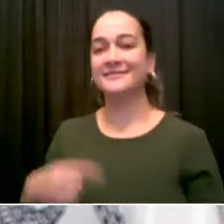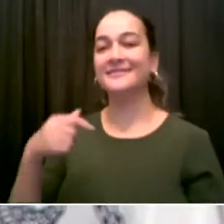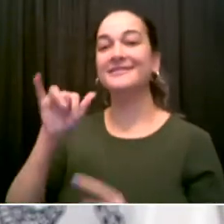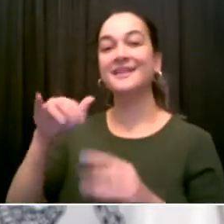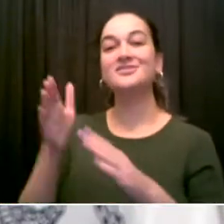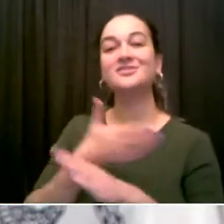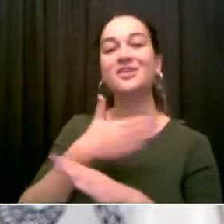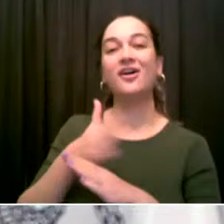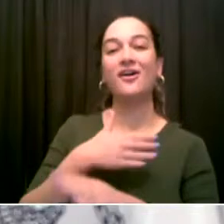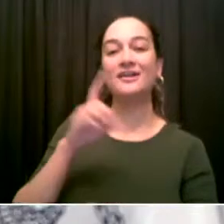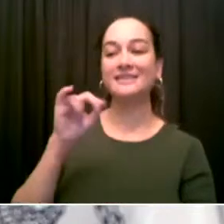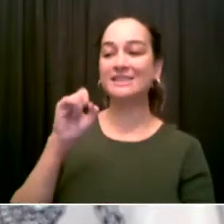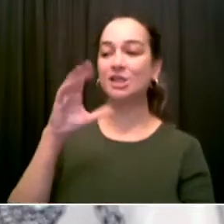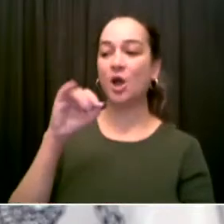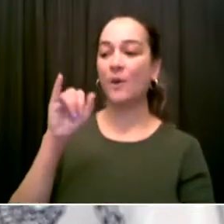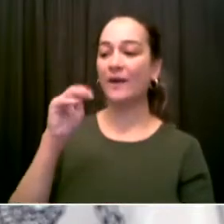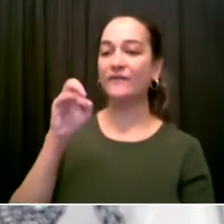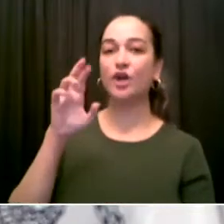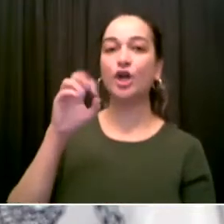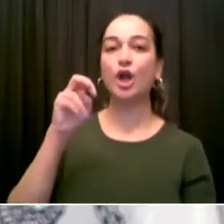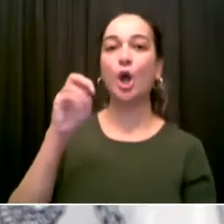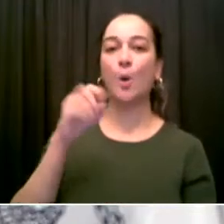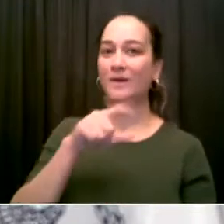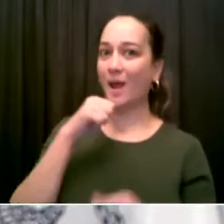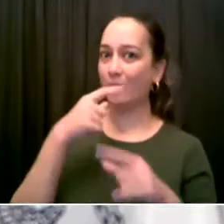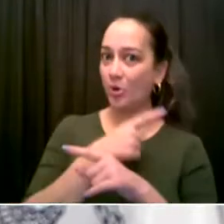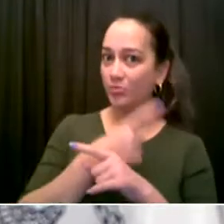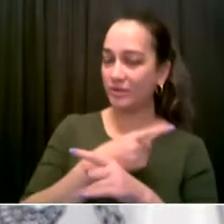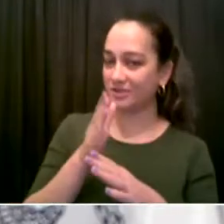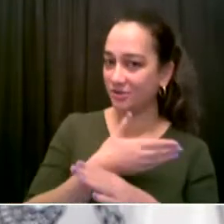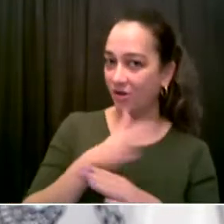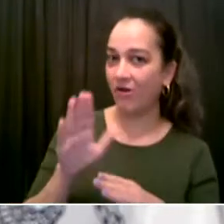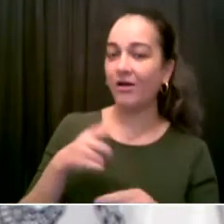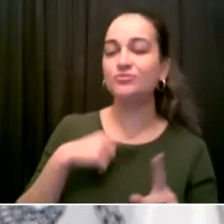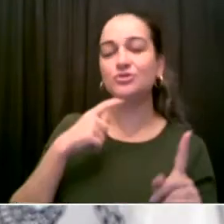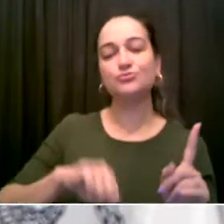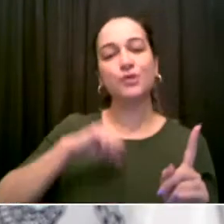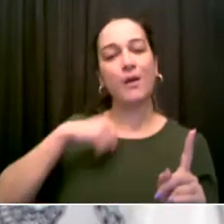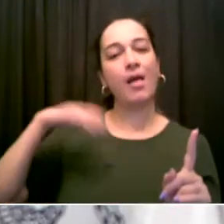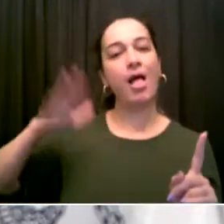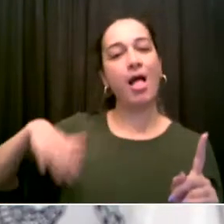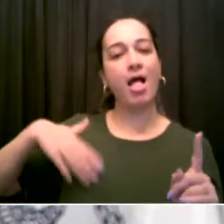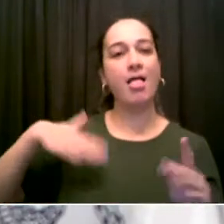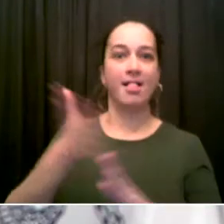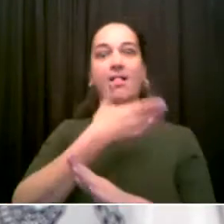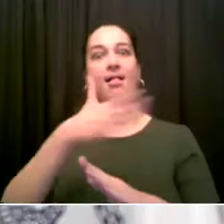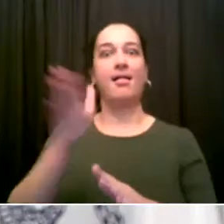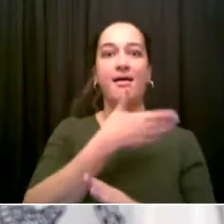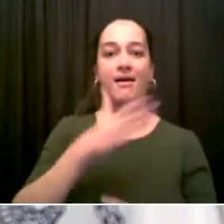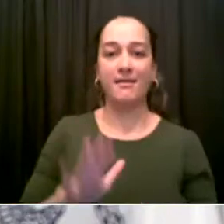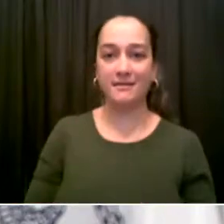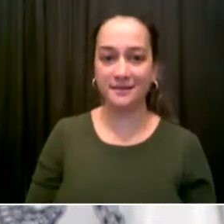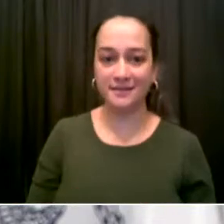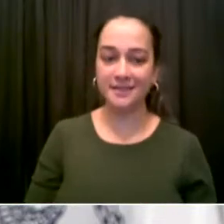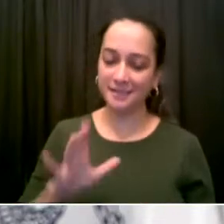I DID NOT RECITE LINES FROM DISCO INFERNO. IT TOOK RESTRAINT . ETHREAR E LYRICS AT THE TIP OF MY TONGUE BUT 'MI NOT